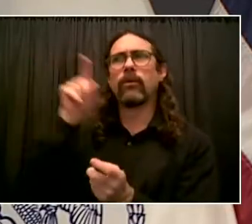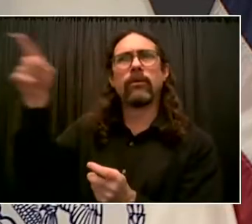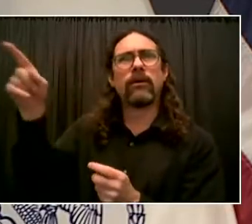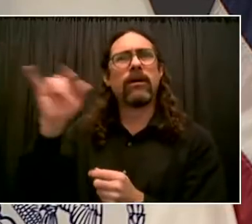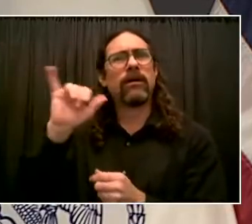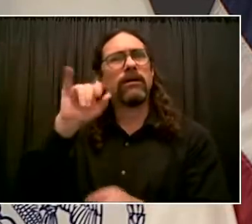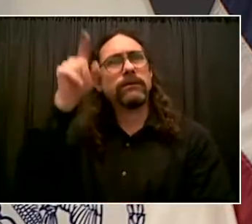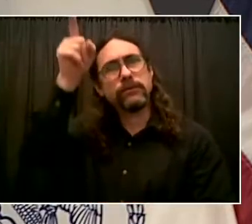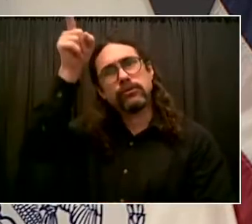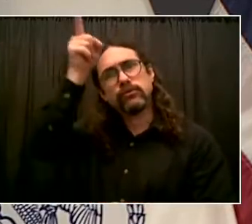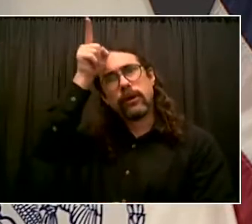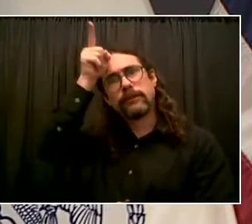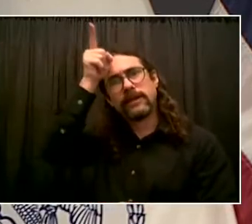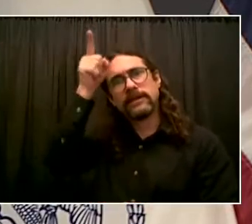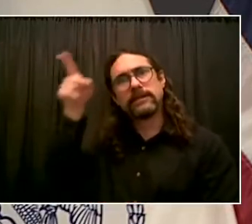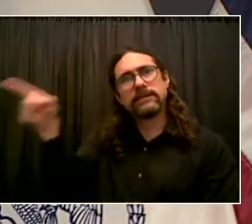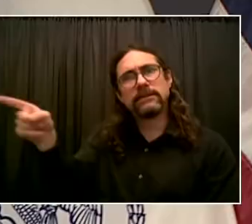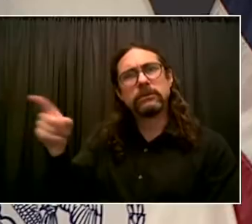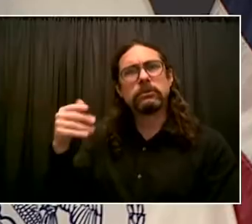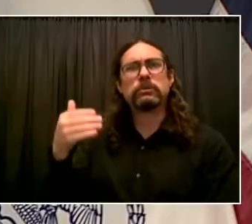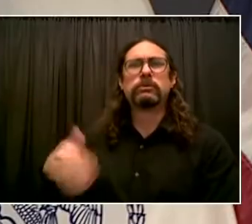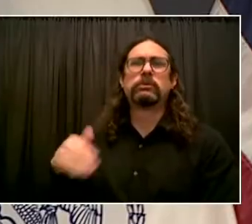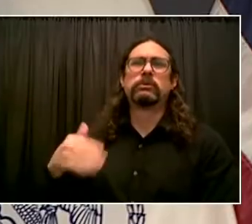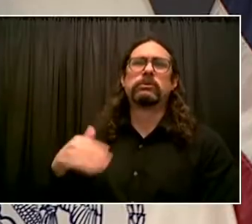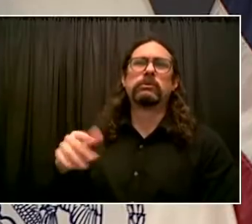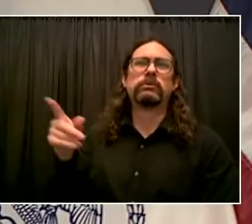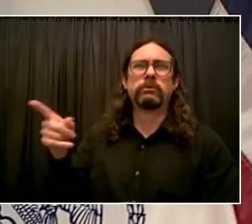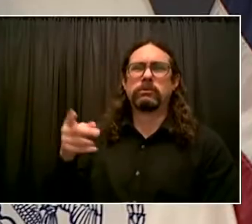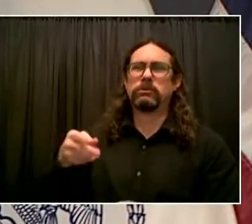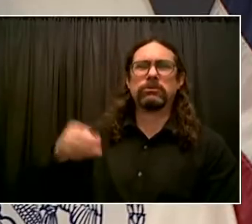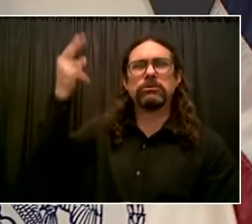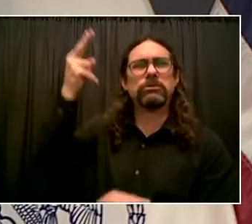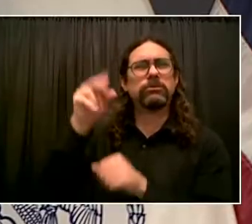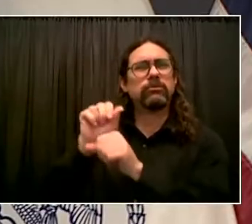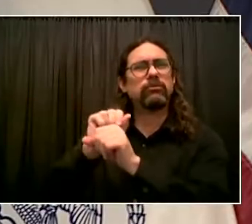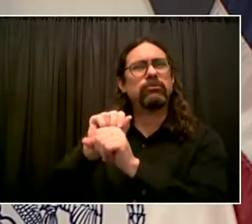NATION IN SO MANY WAYS BUT THE SITUATION THERE HAS GOTTEN